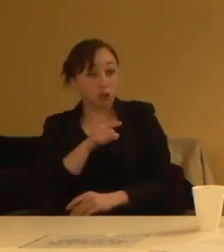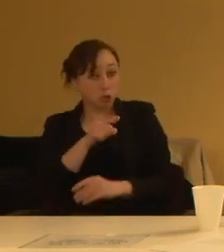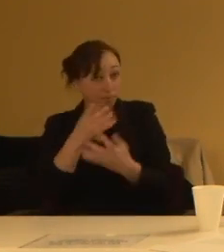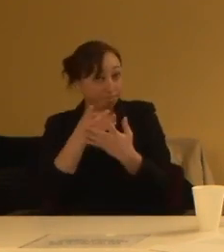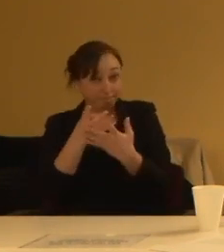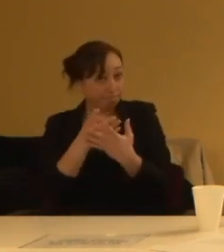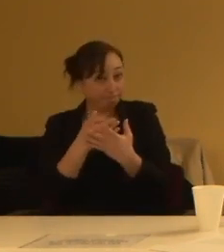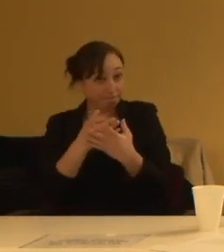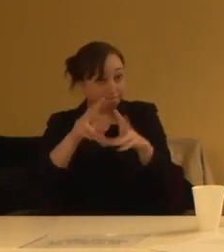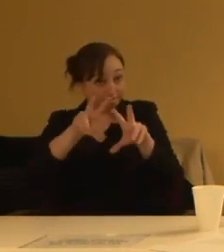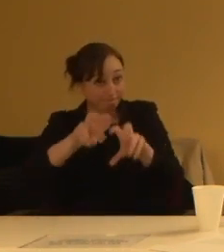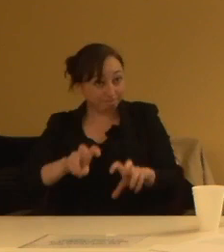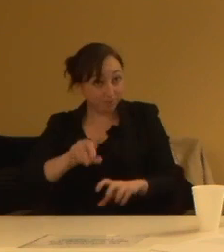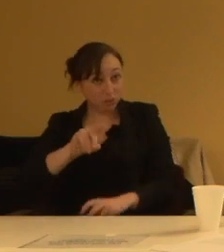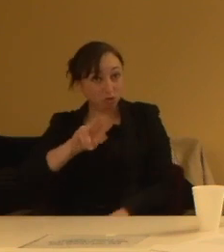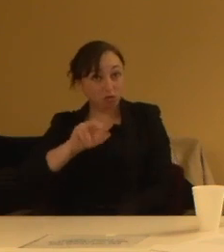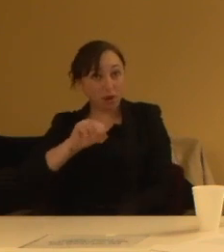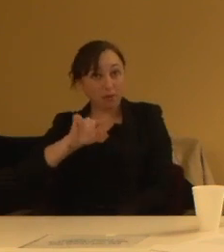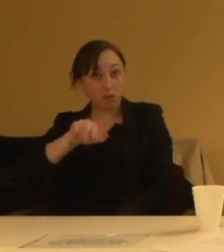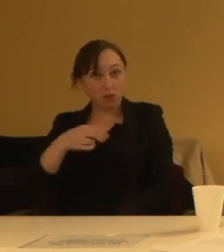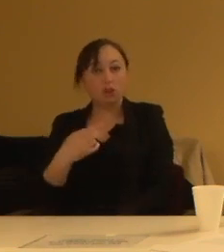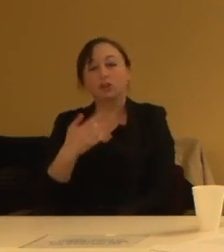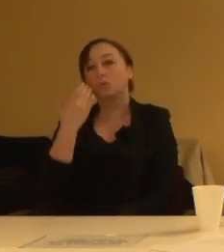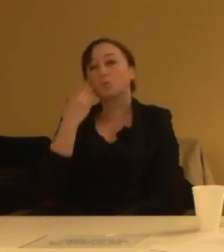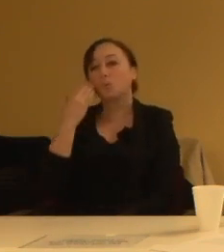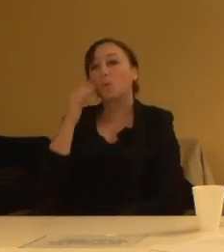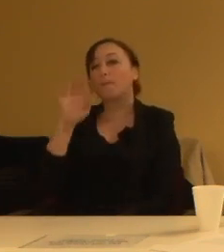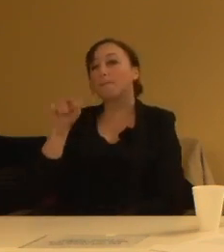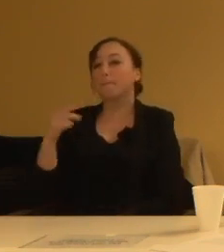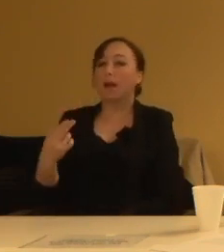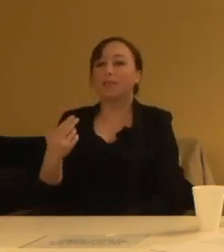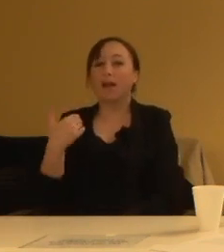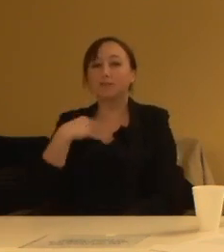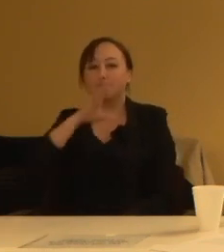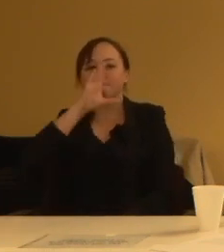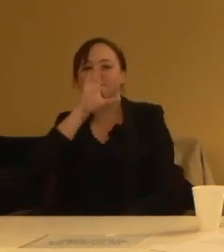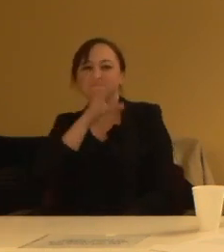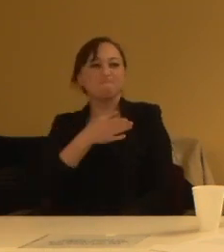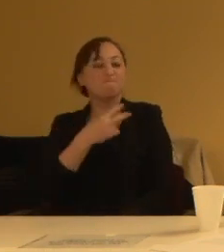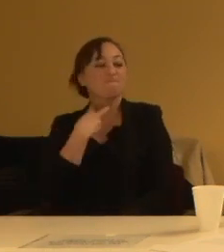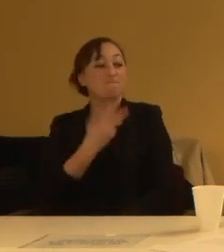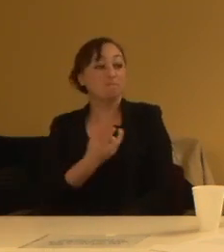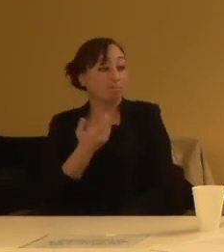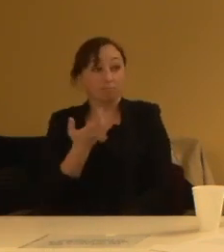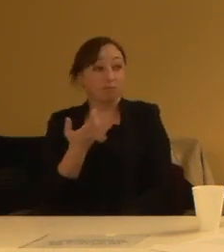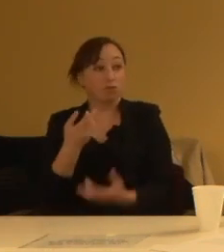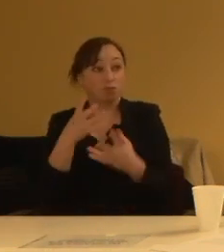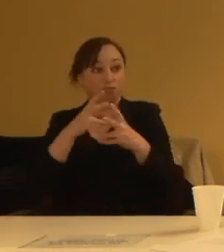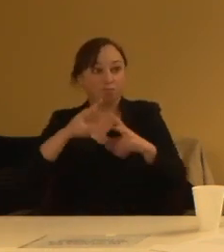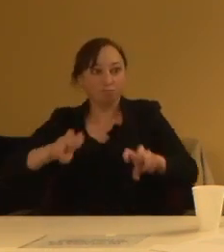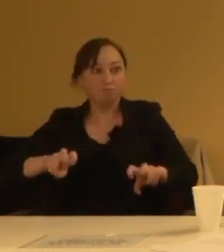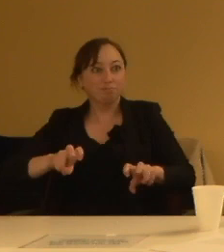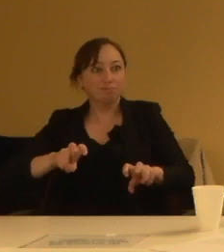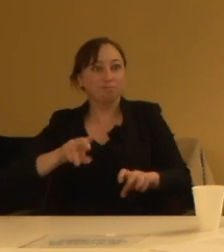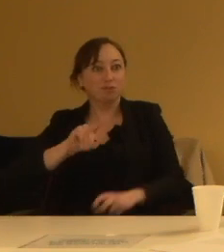And she said it in that way that Beth does, that has that undertone of "Did I stutter?" Beth was like, "Did you vet your dramaturge?"